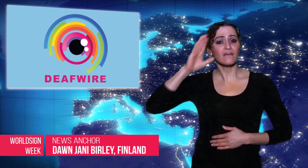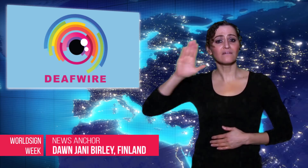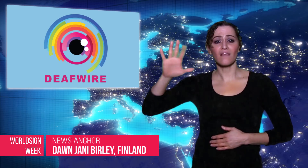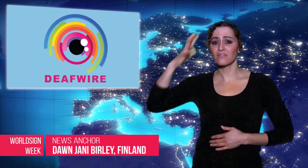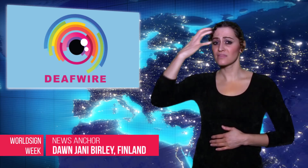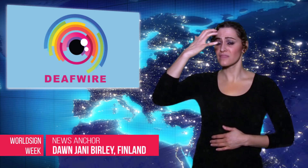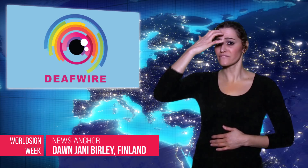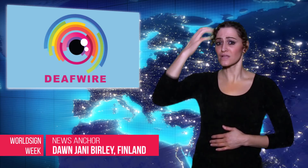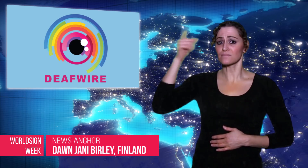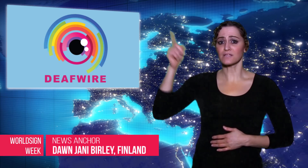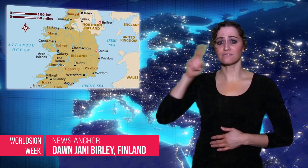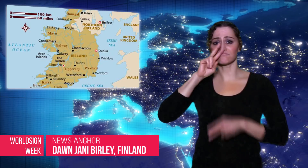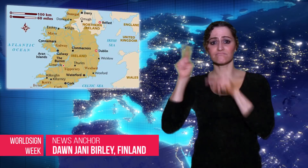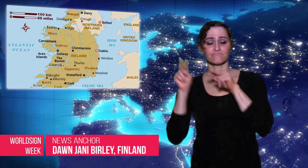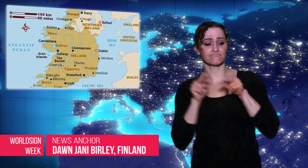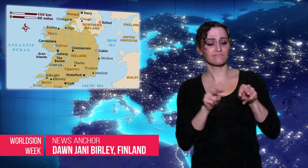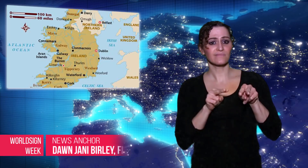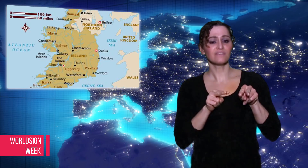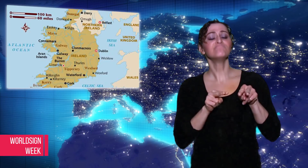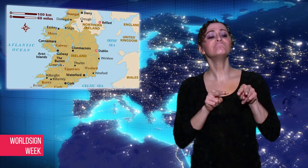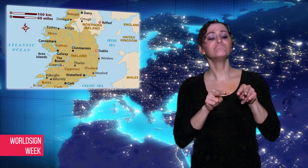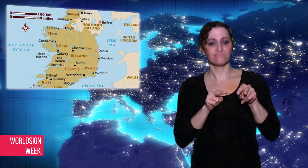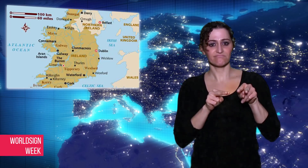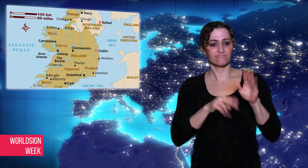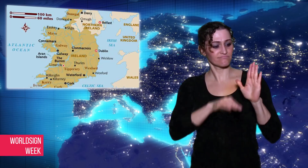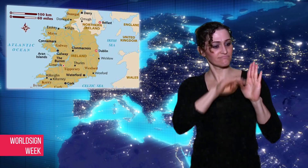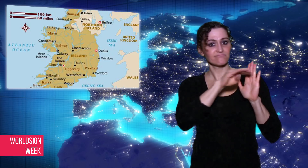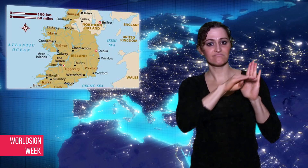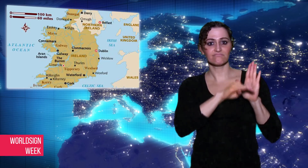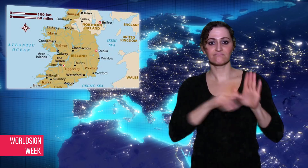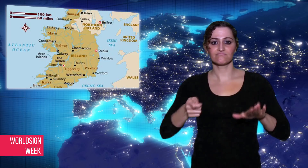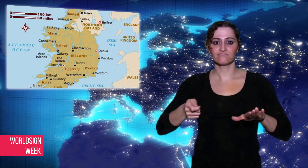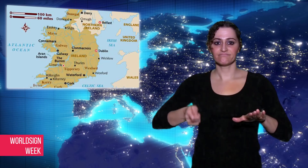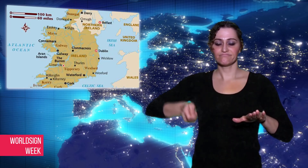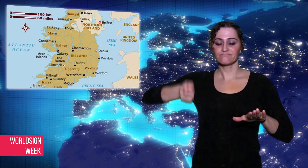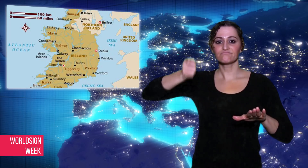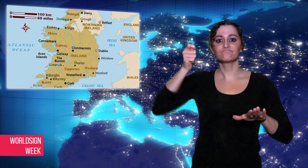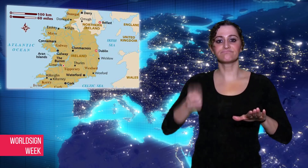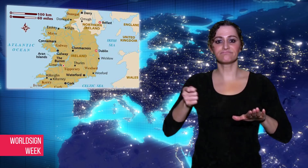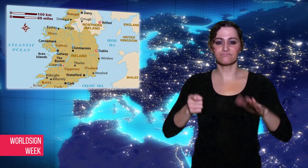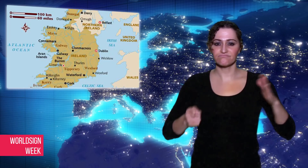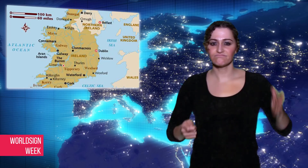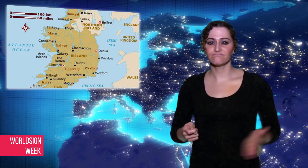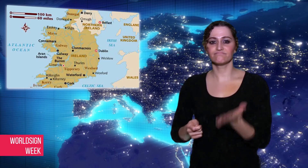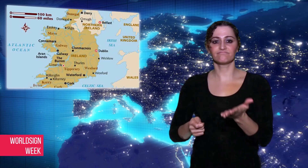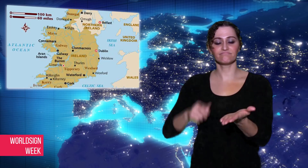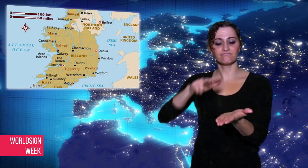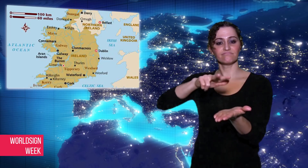law to officially recognize Irish Sign